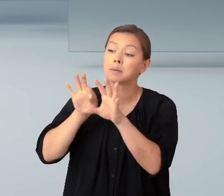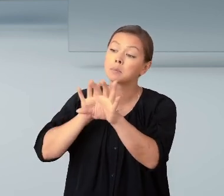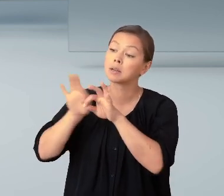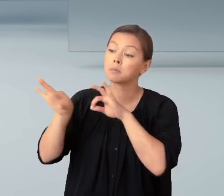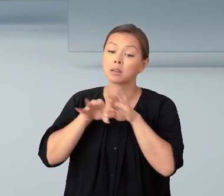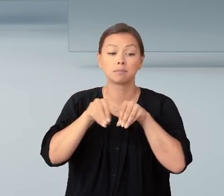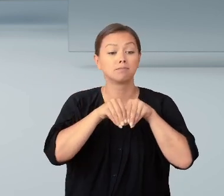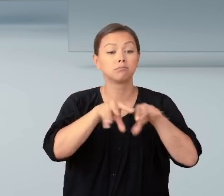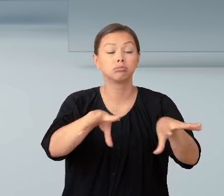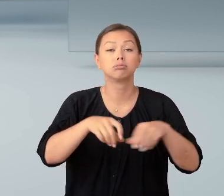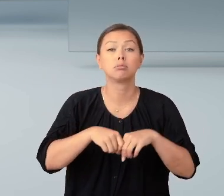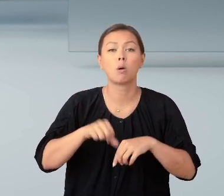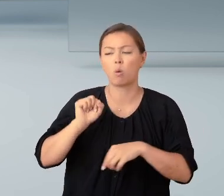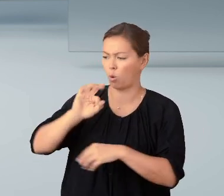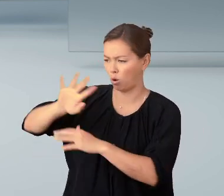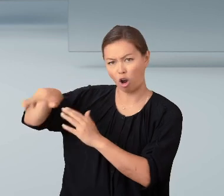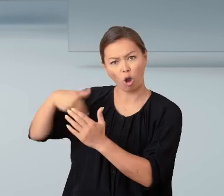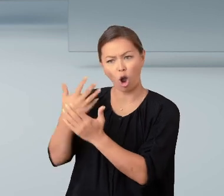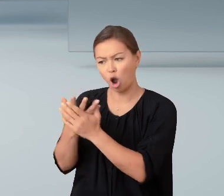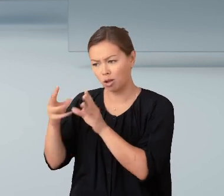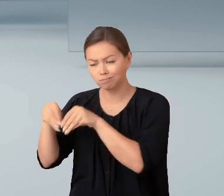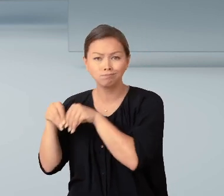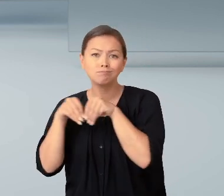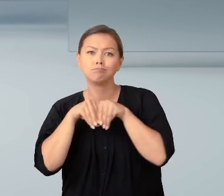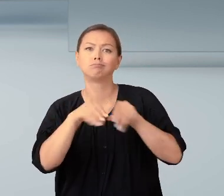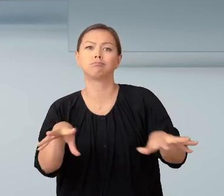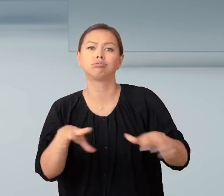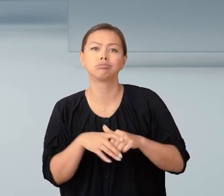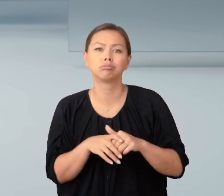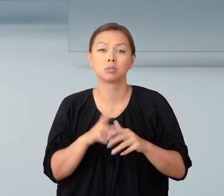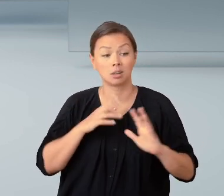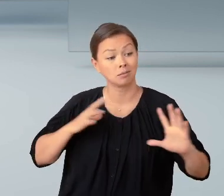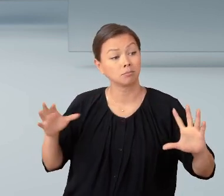create custom workflows, and integrate with other applications to ensure